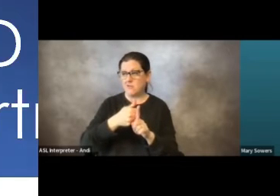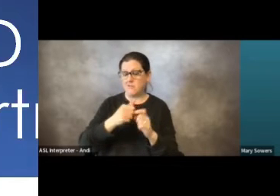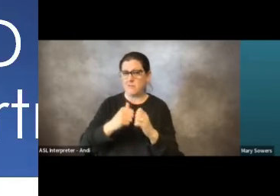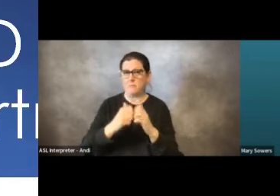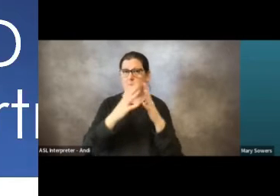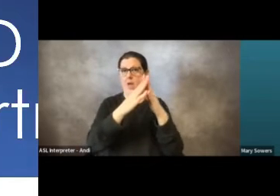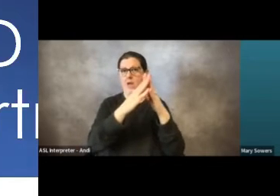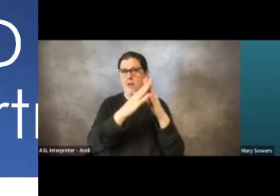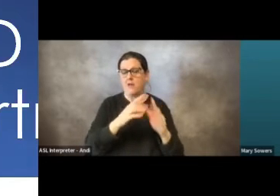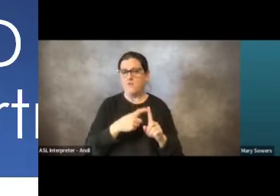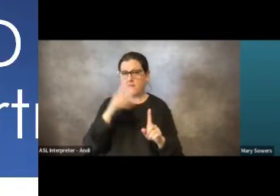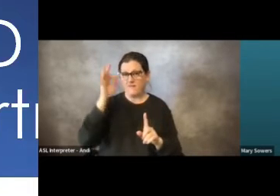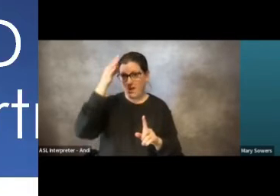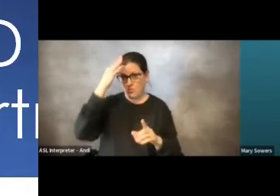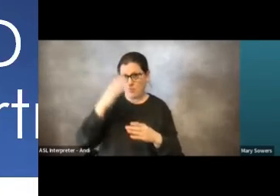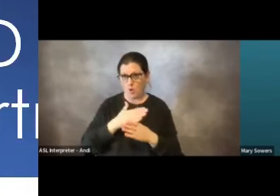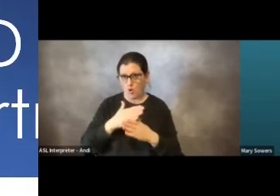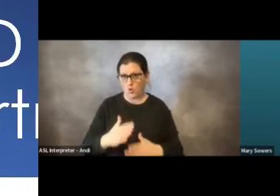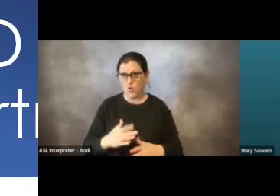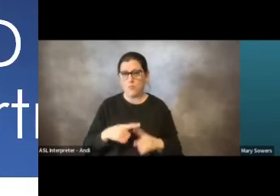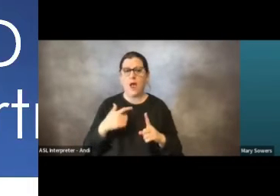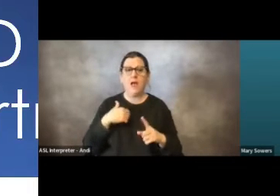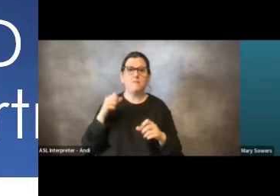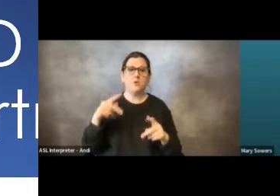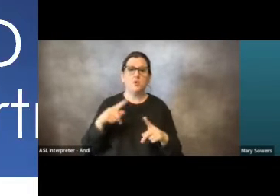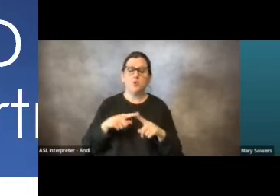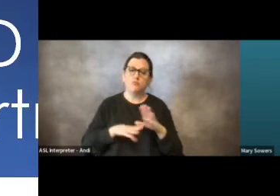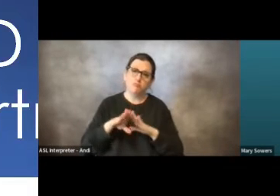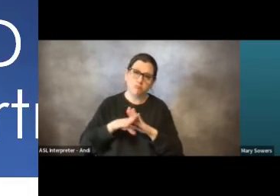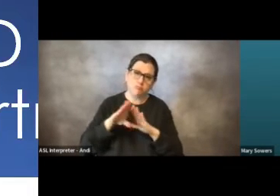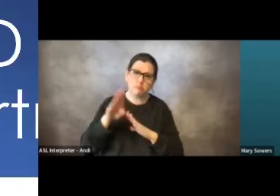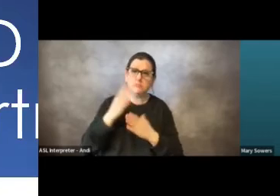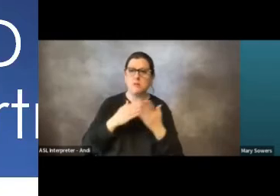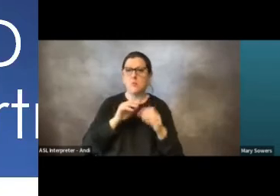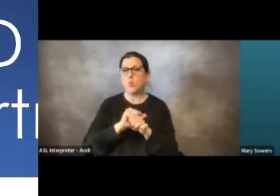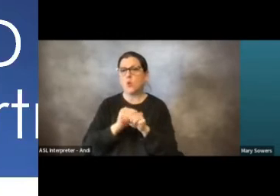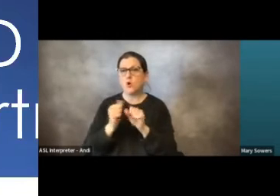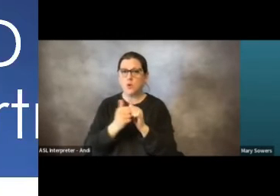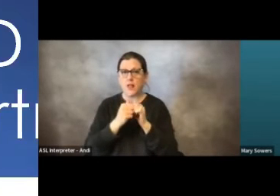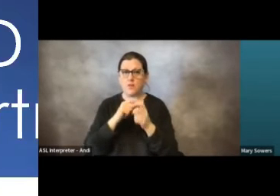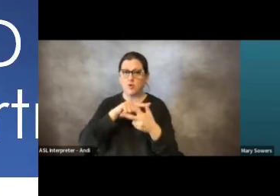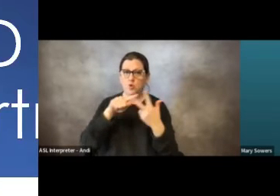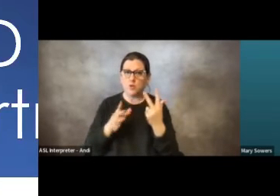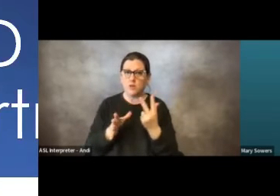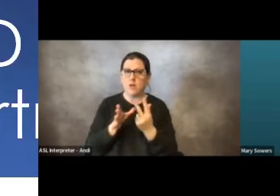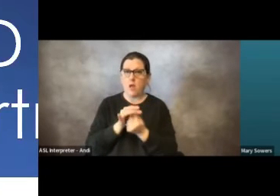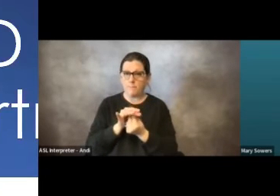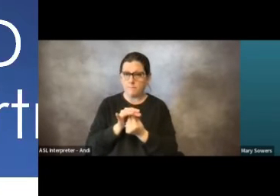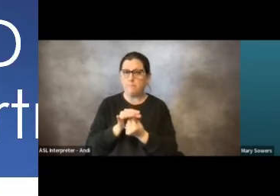partners. But we've had the opportunity to build some work together across our three associations. And I think quickly realized that we were